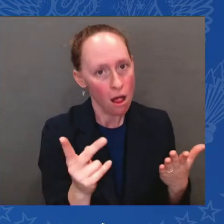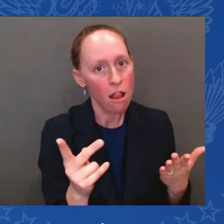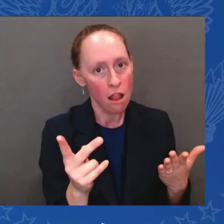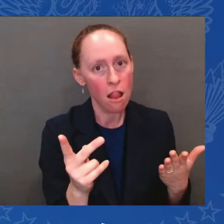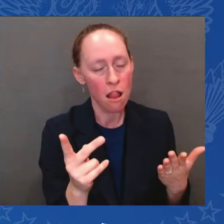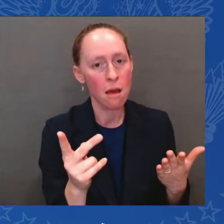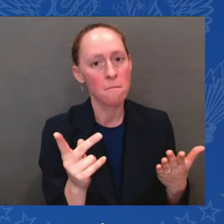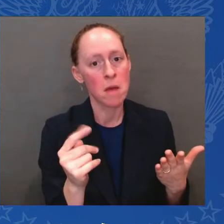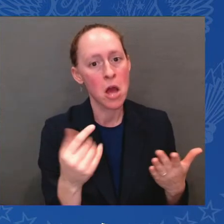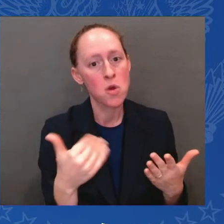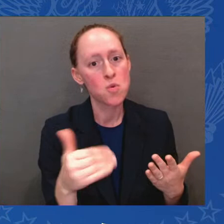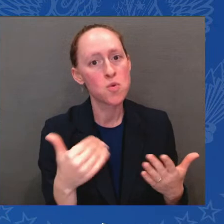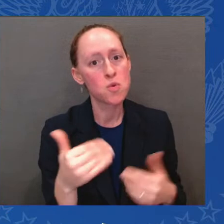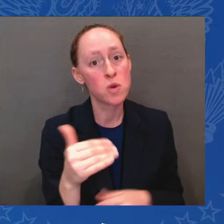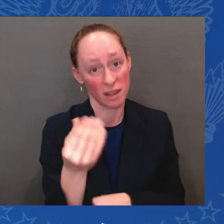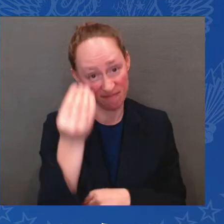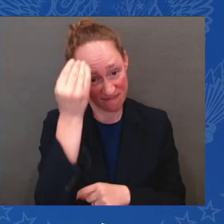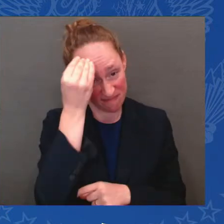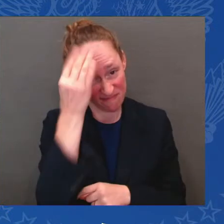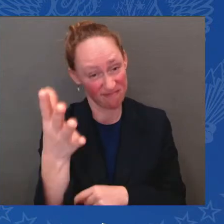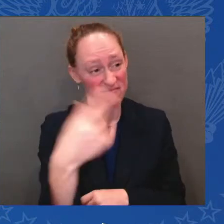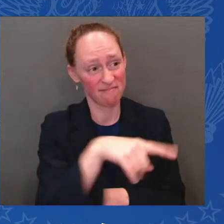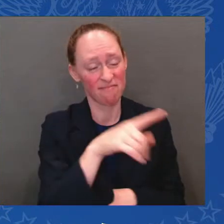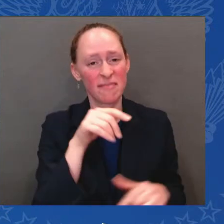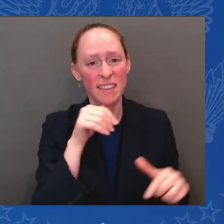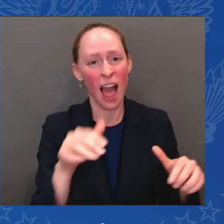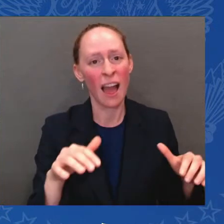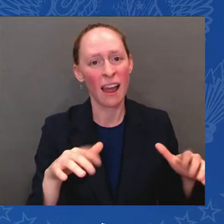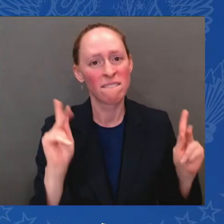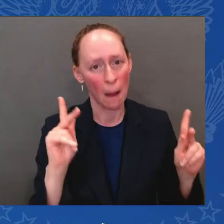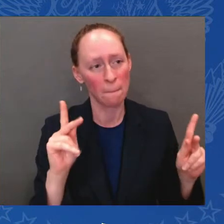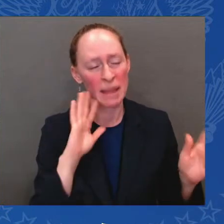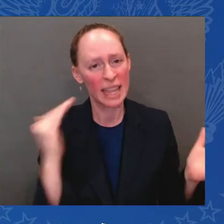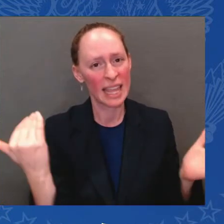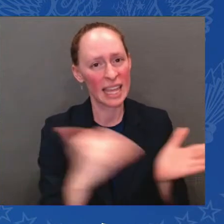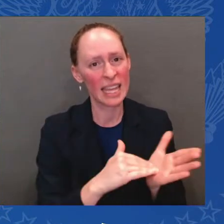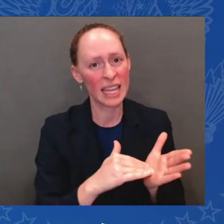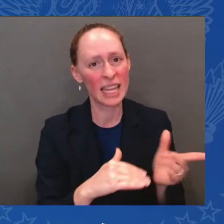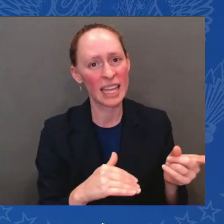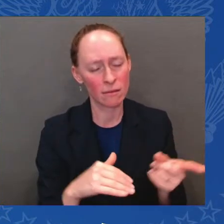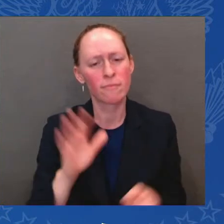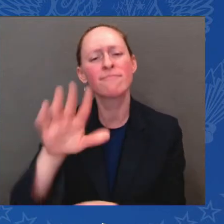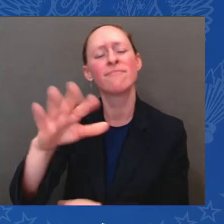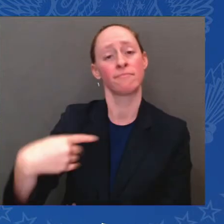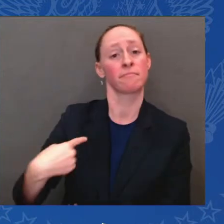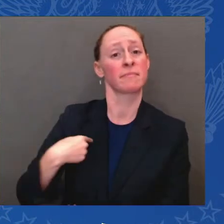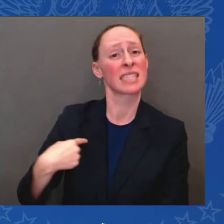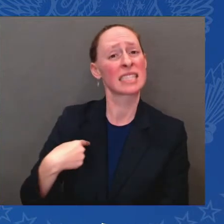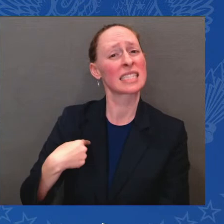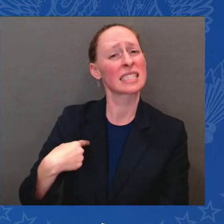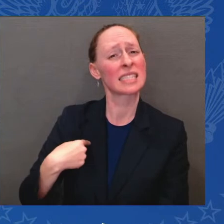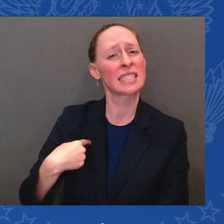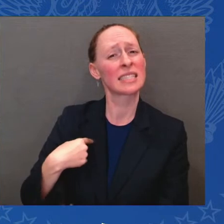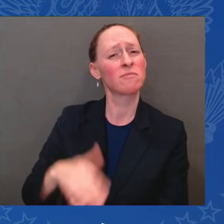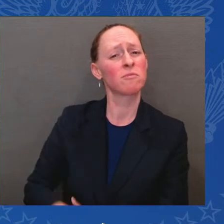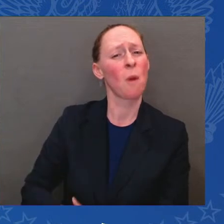you give your word, you keep it. You give your word -- you say, "I'm going to do what I said I'm going to do," and you do it. You keep it. You keep your word.